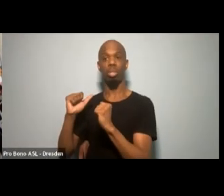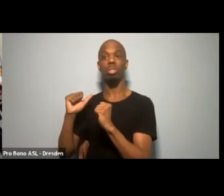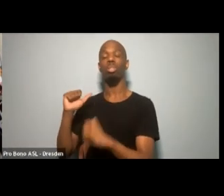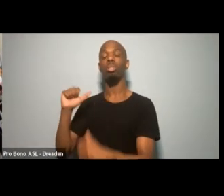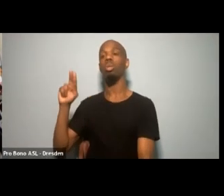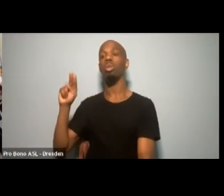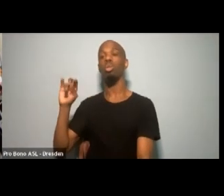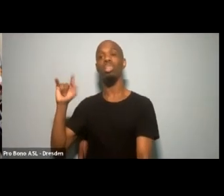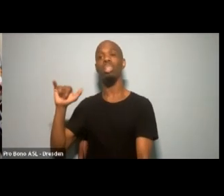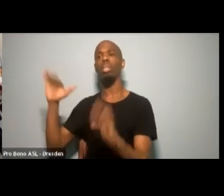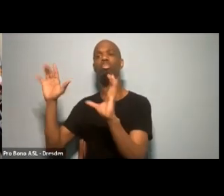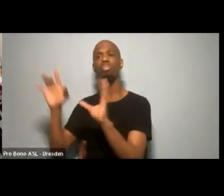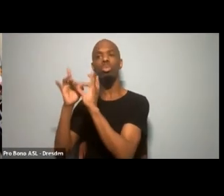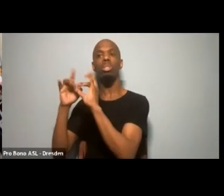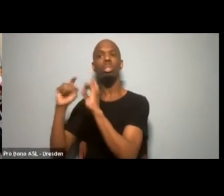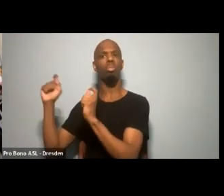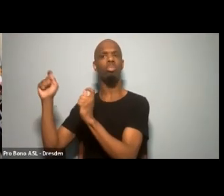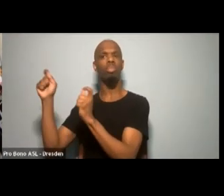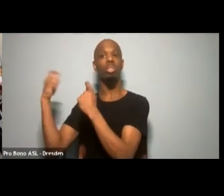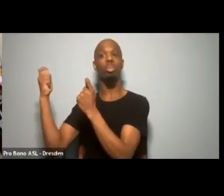This festival brings together